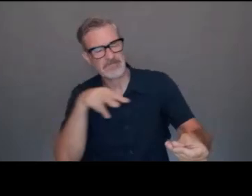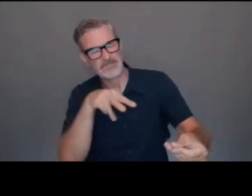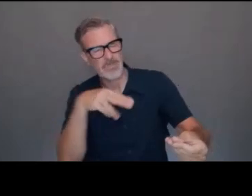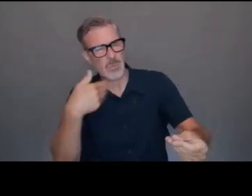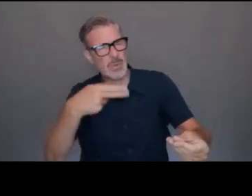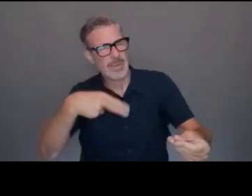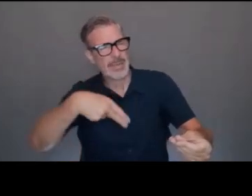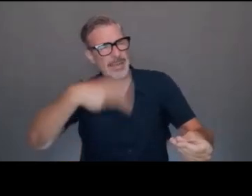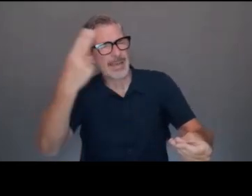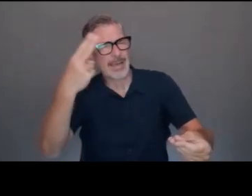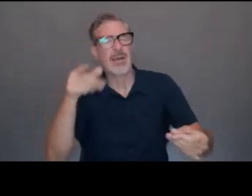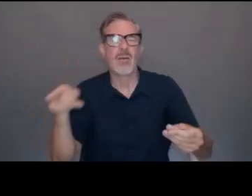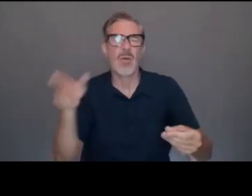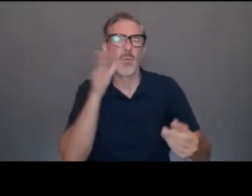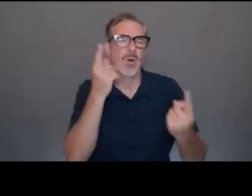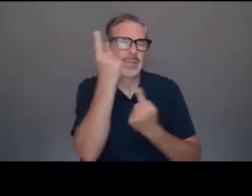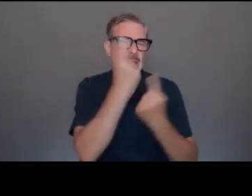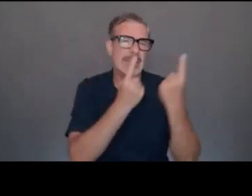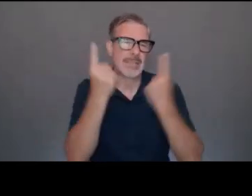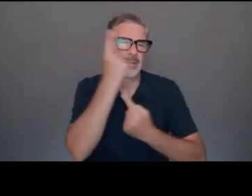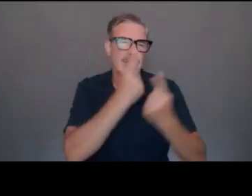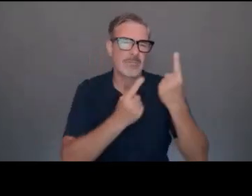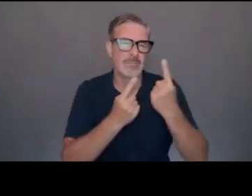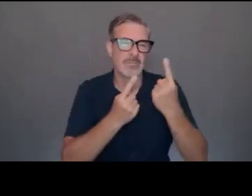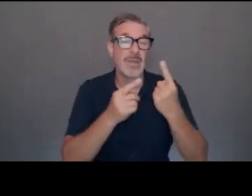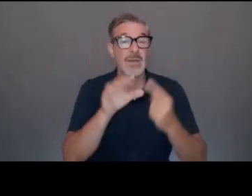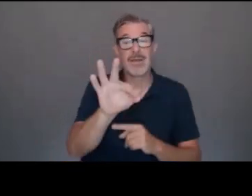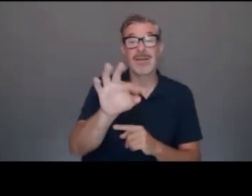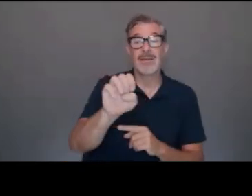The minimum score for feasibility is 15 out of 30.